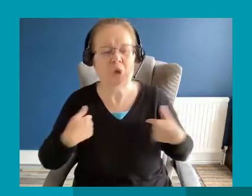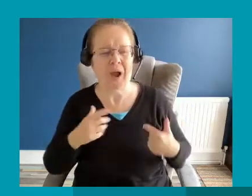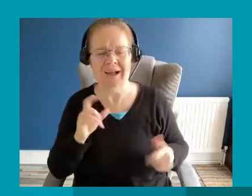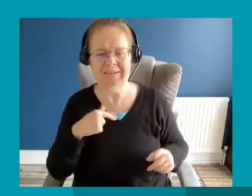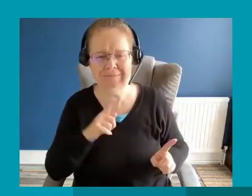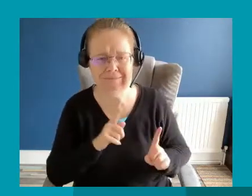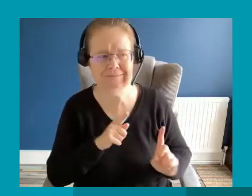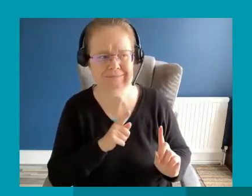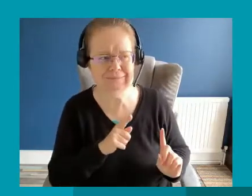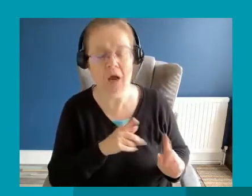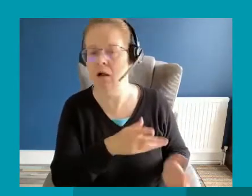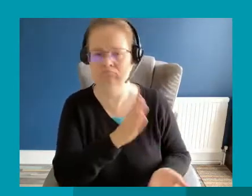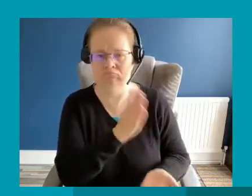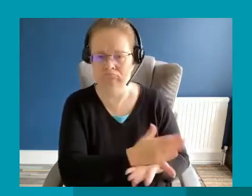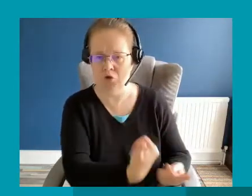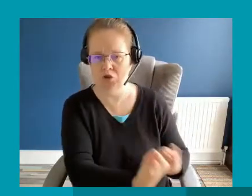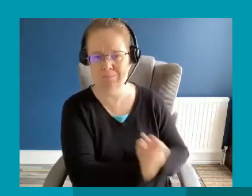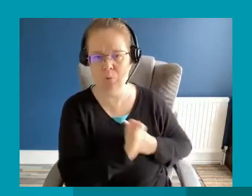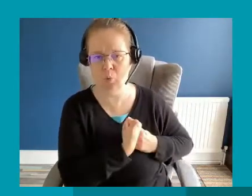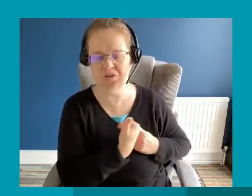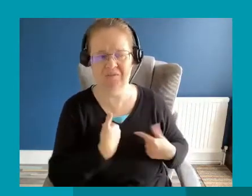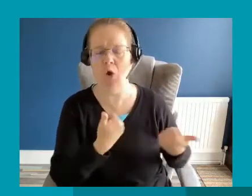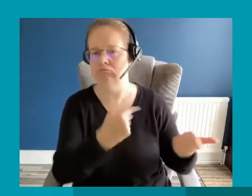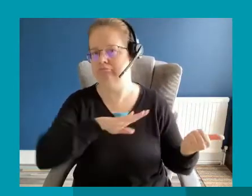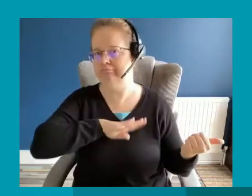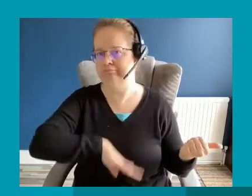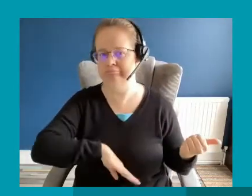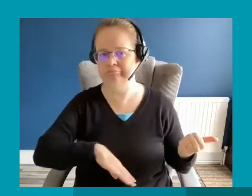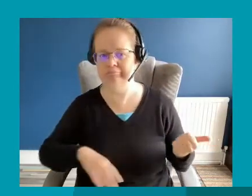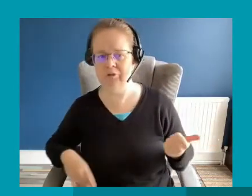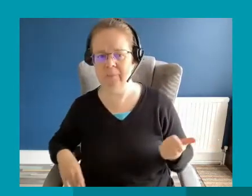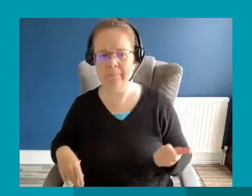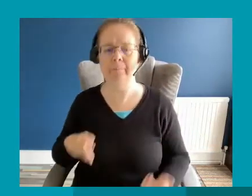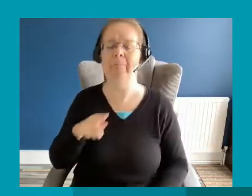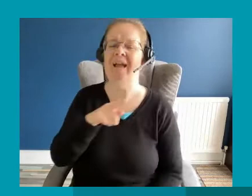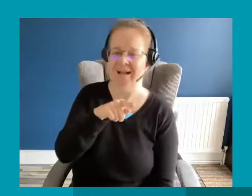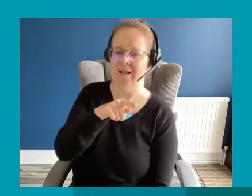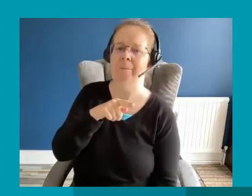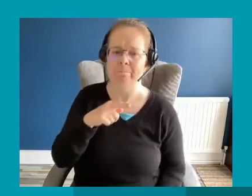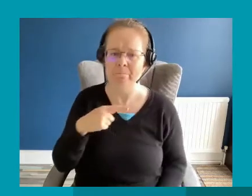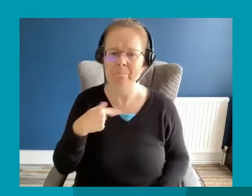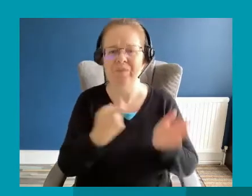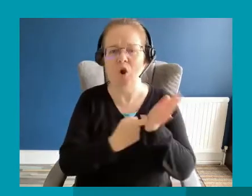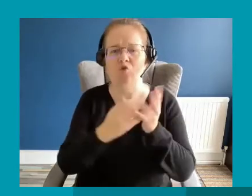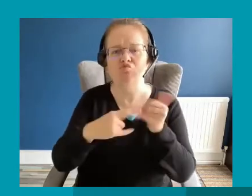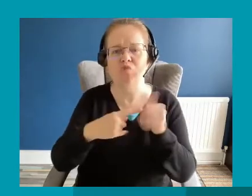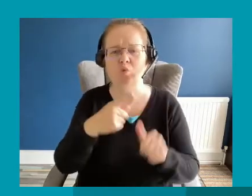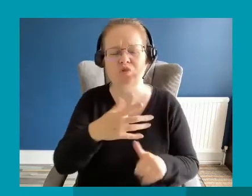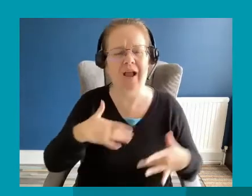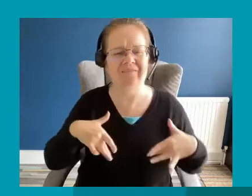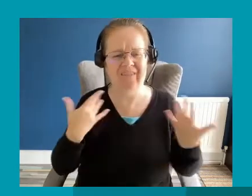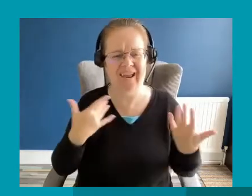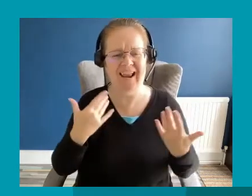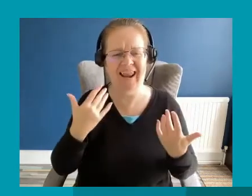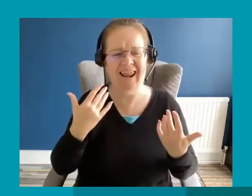they were very supportive in that part. I think that some people do feel well, it's there, it's obvious now,